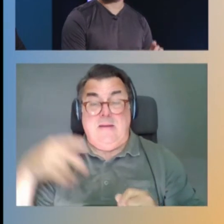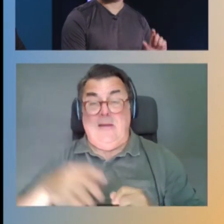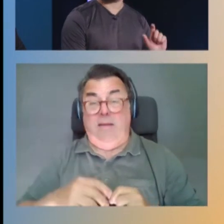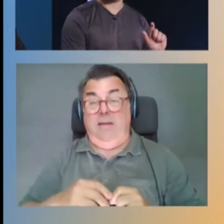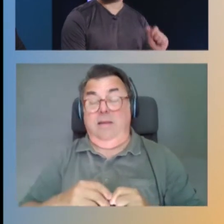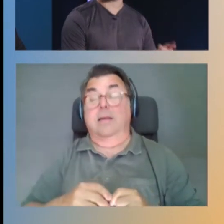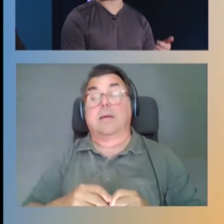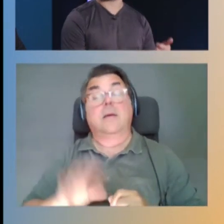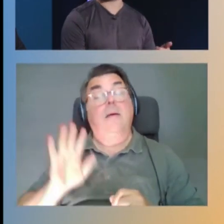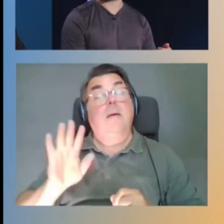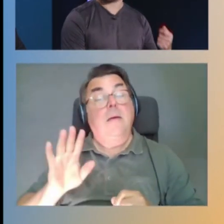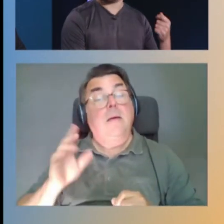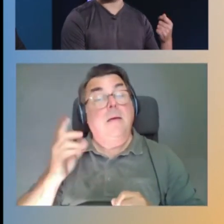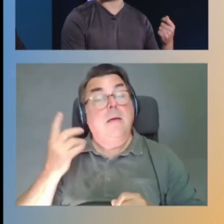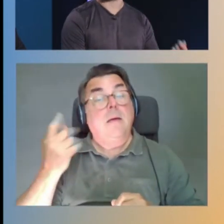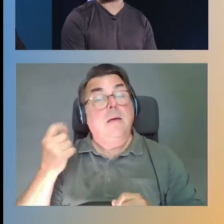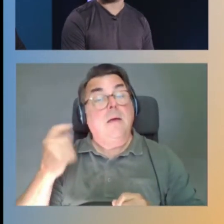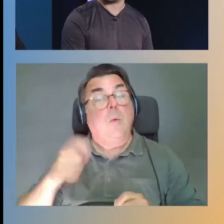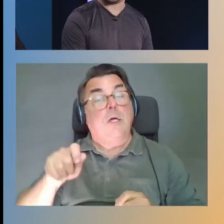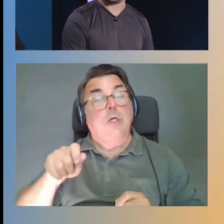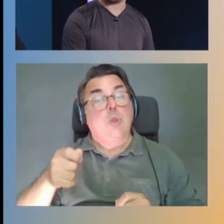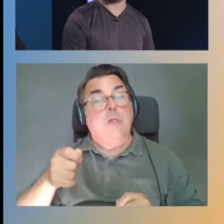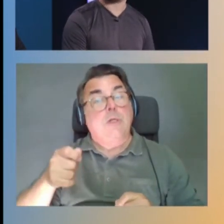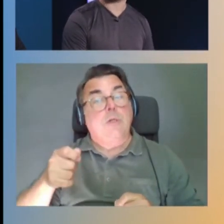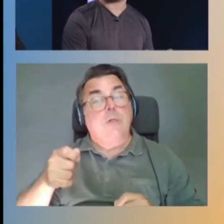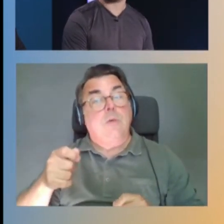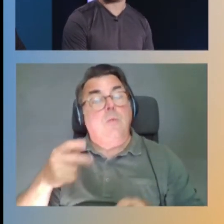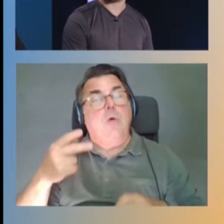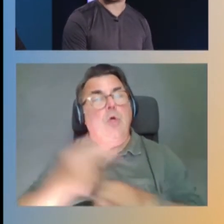we turn a switch and use stochastic grounding. So let's see what happens.